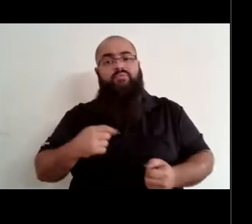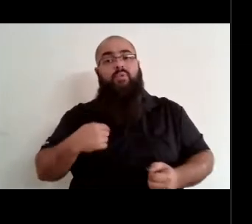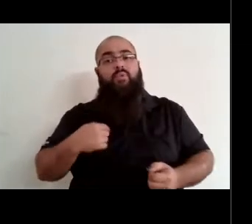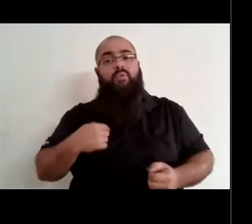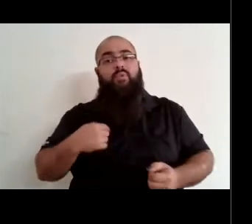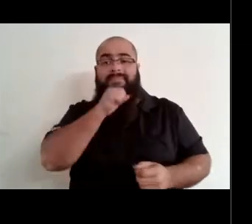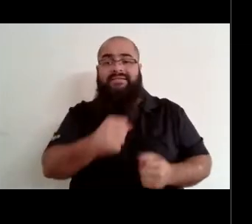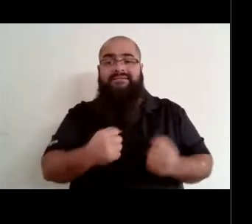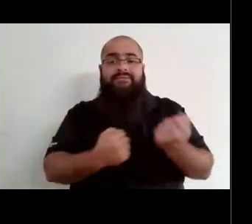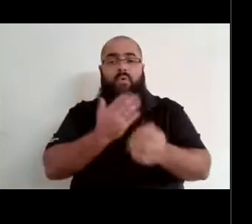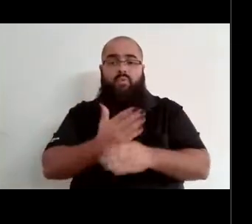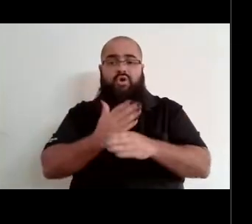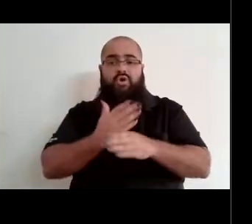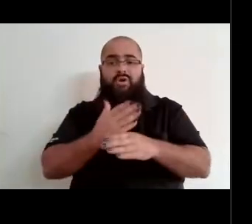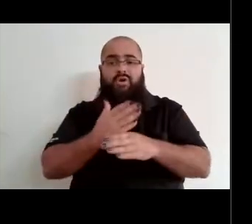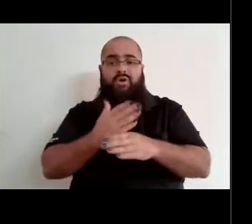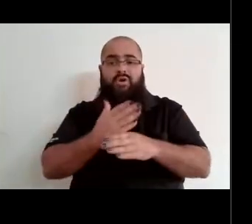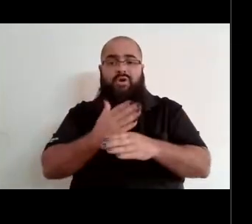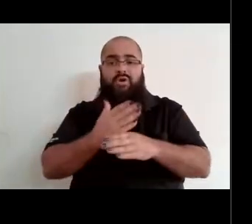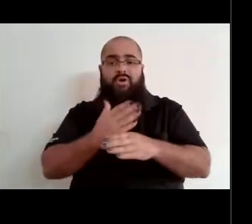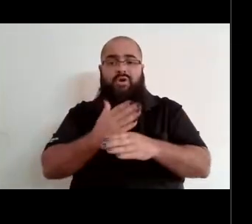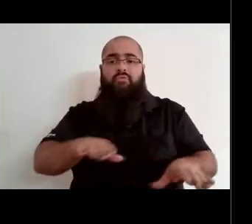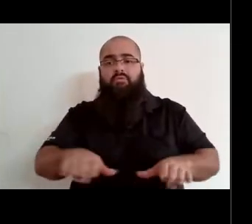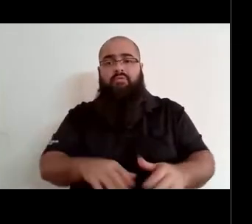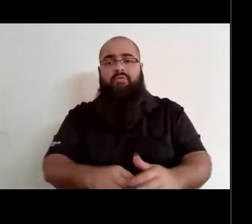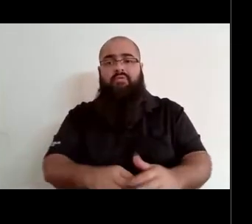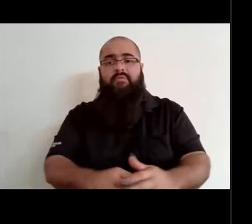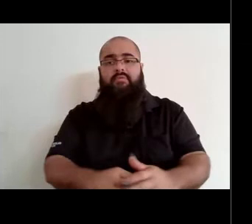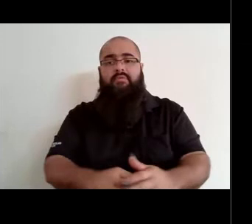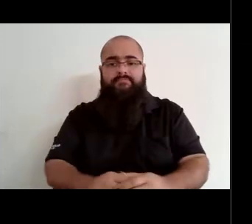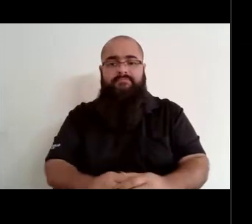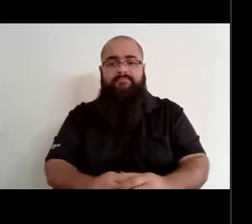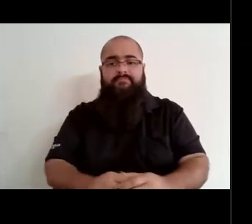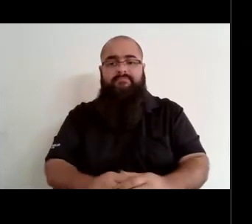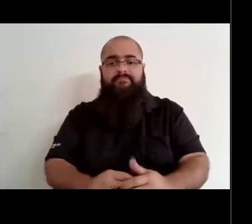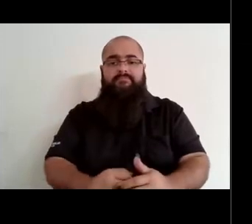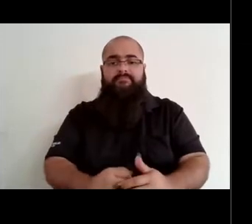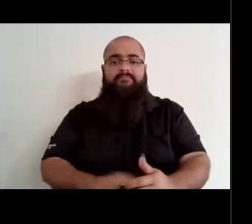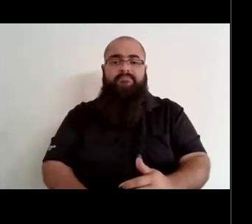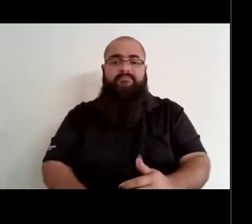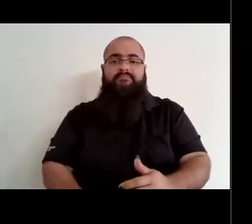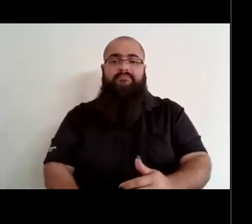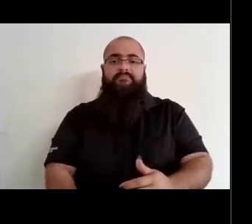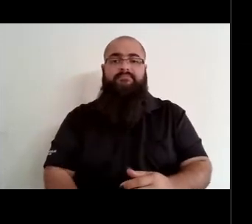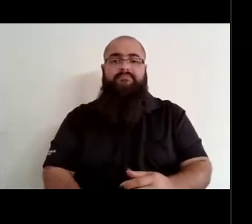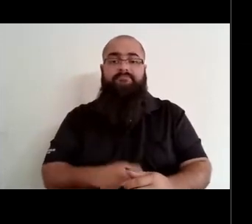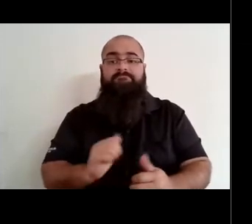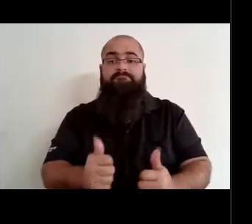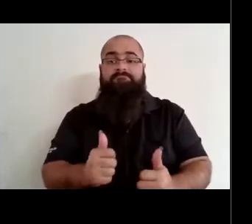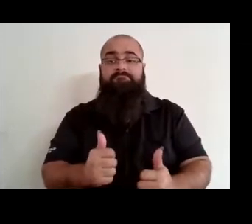We can also help with providing information around for applying for a domestic violence